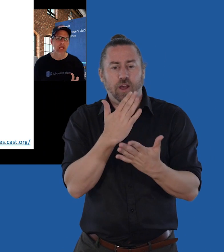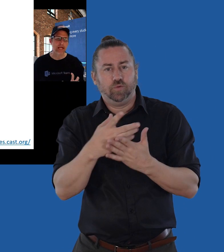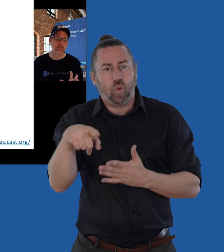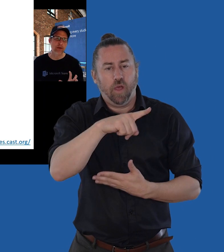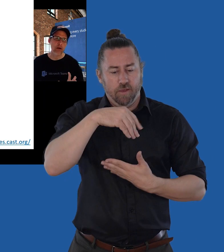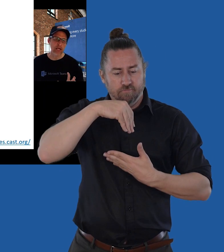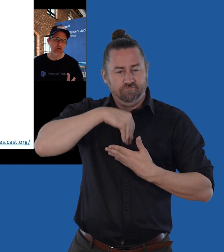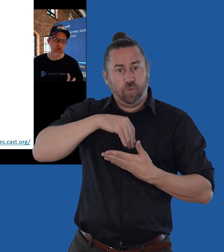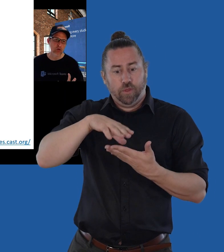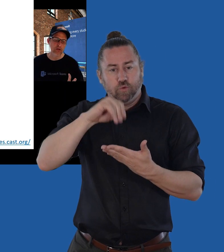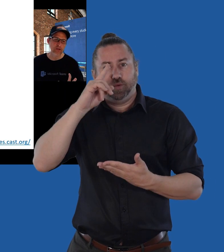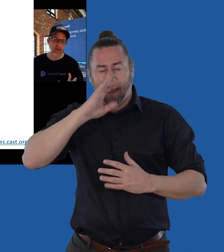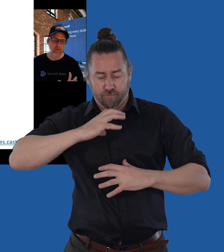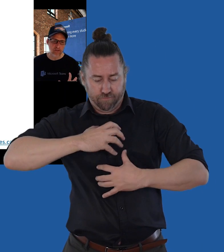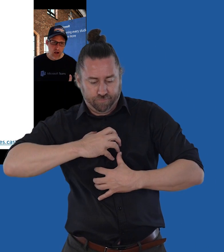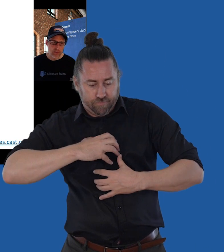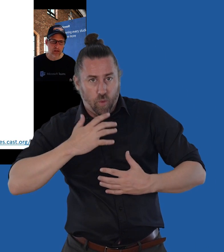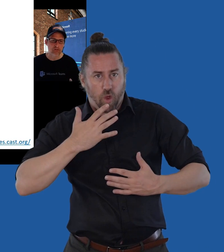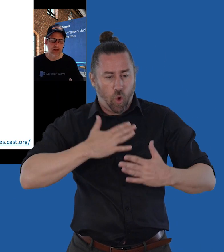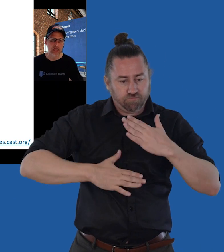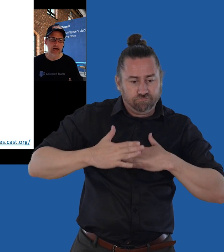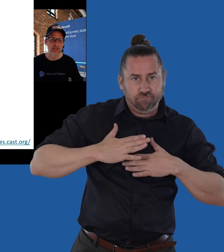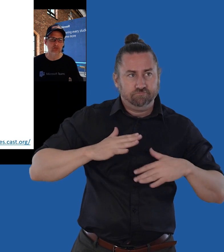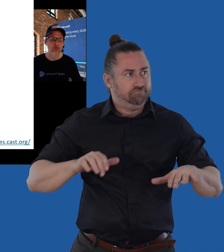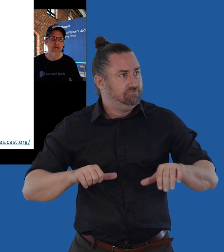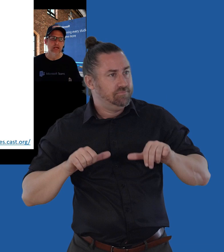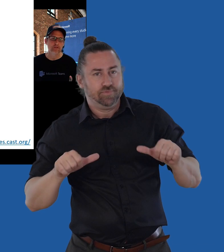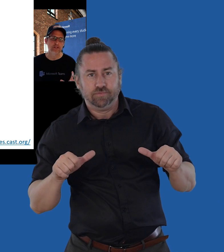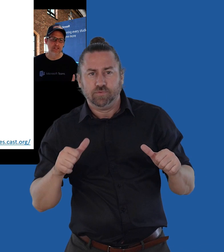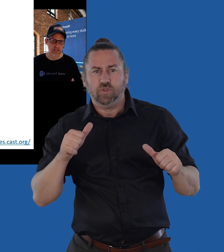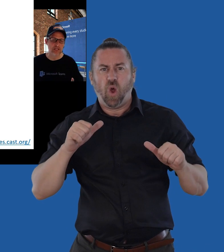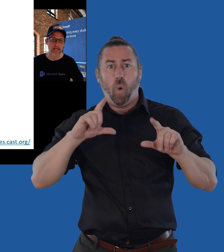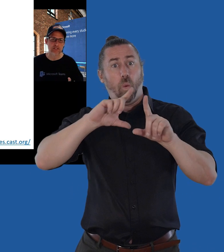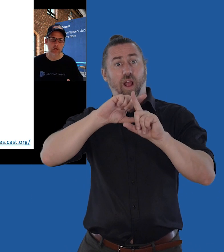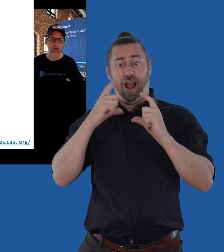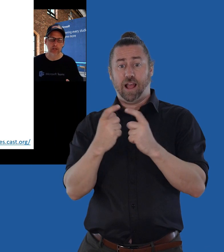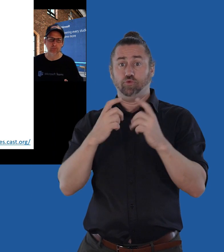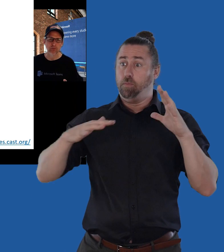It's about making sure that the environment of the classroom facilitates learning.